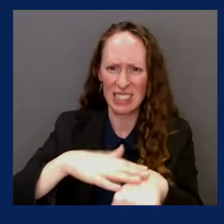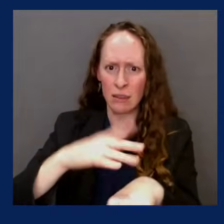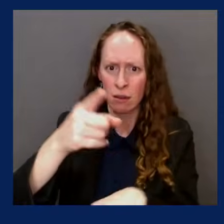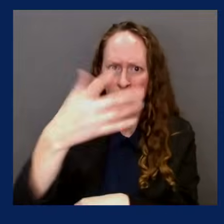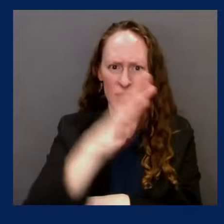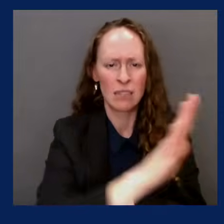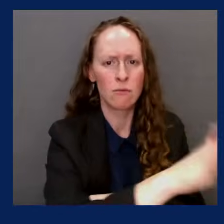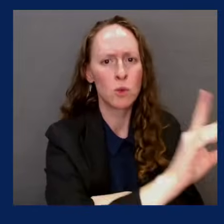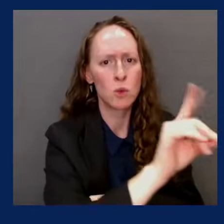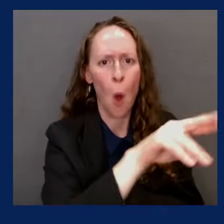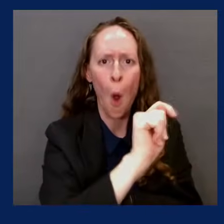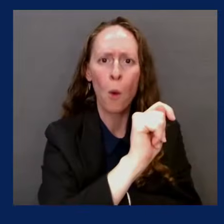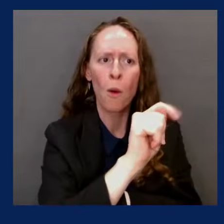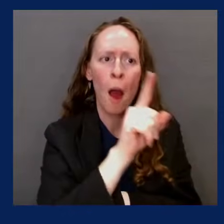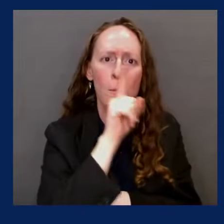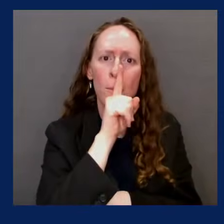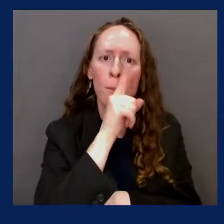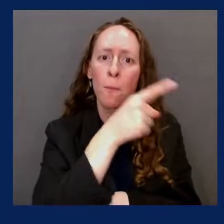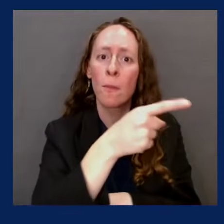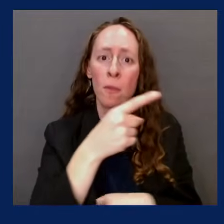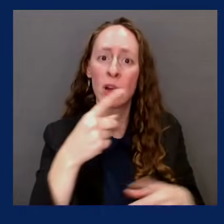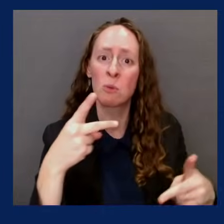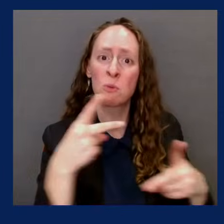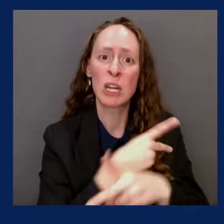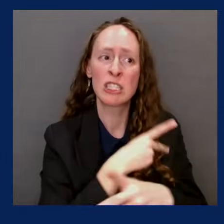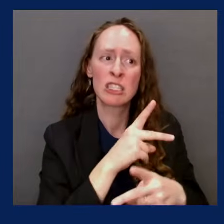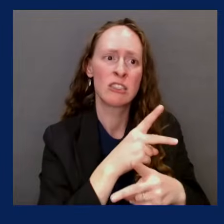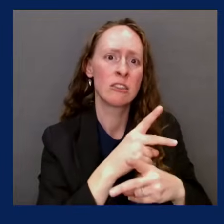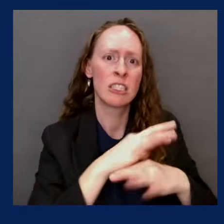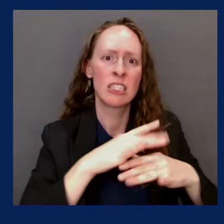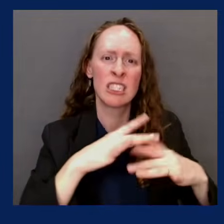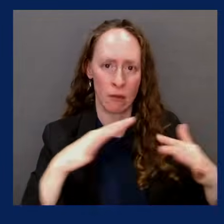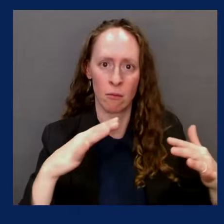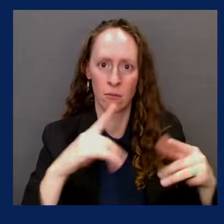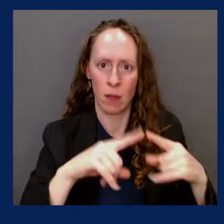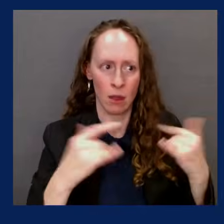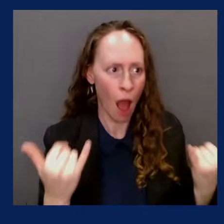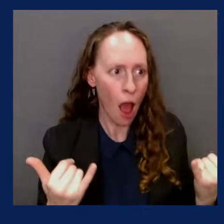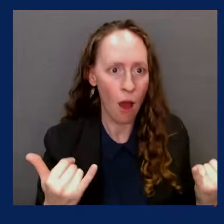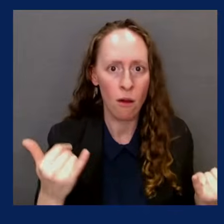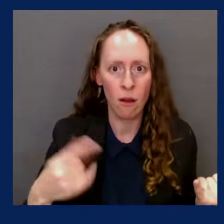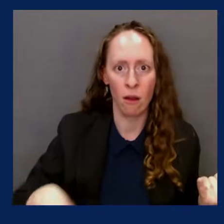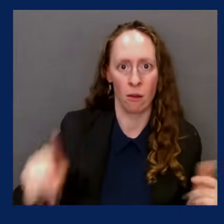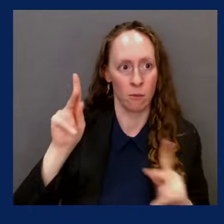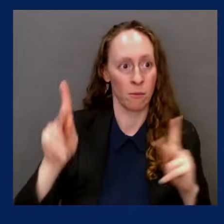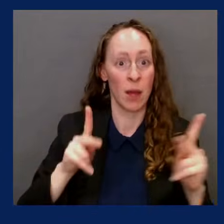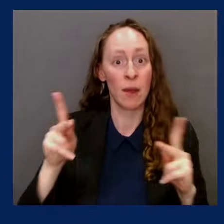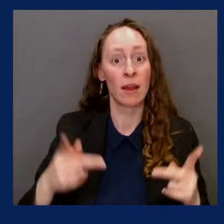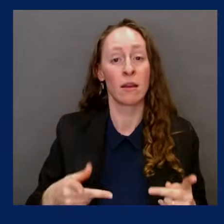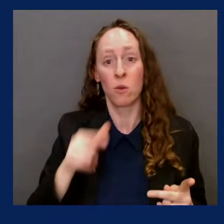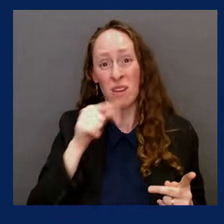But should Americans be worried that the war already is escalating? And after you answer that question, I'd like one more follow-up, please.